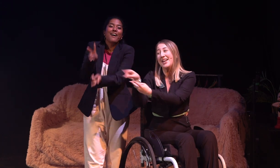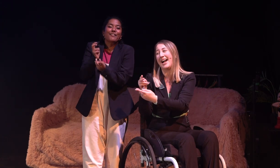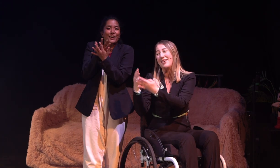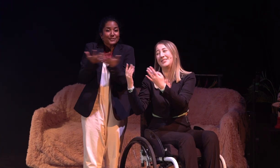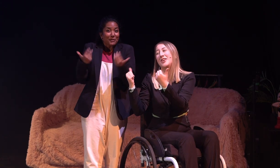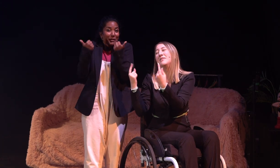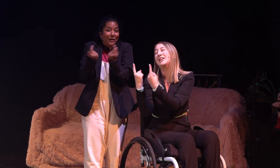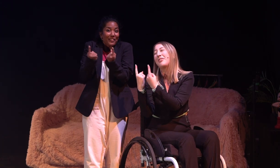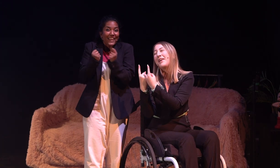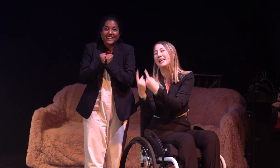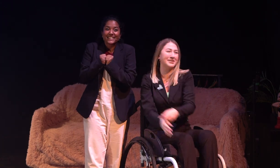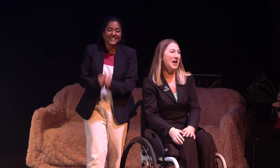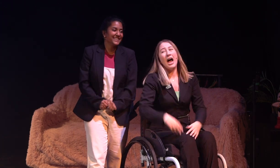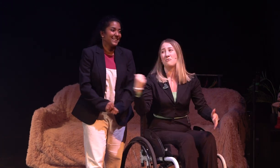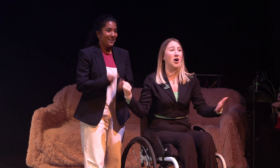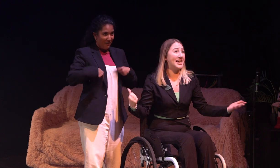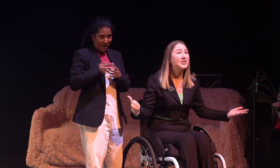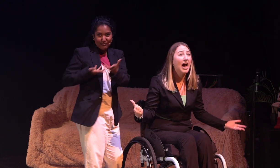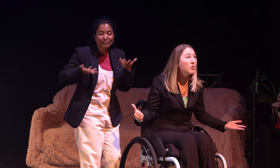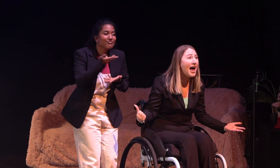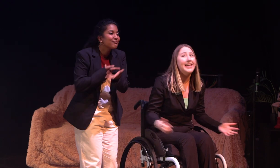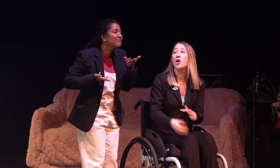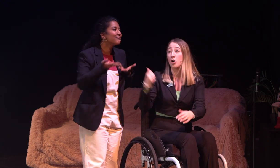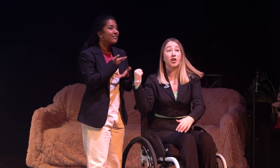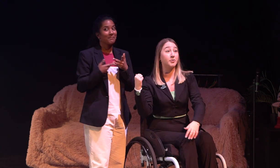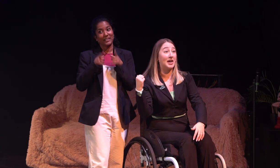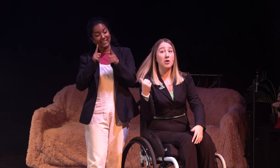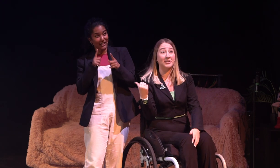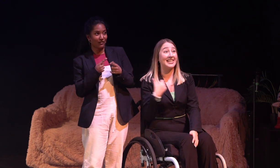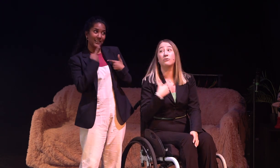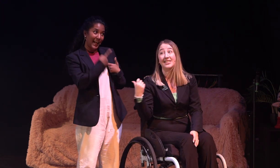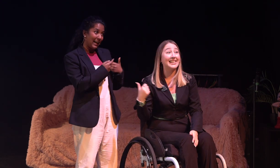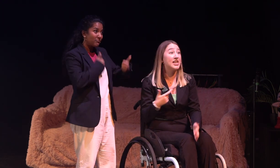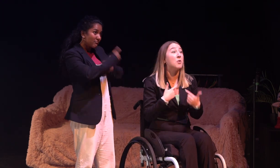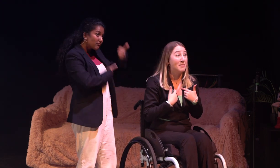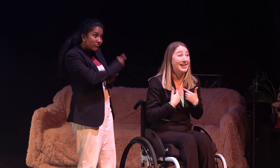meet you Mr Henderson, I've heard so many good things. And we're all here chatting away, Colin's bigging me up saying how it was his idea to put my name